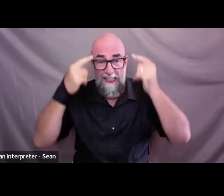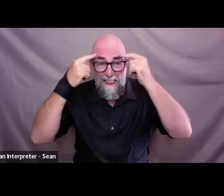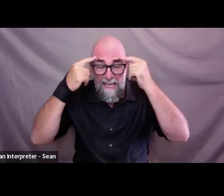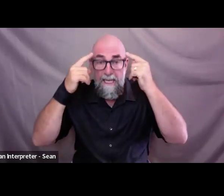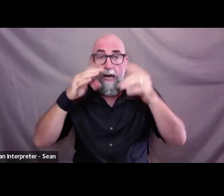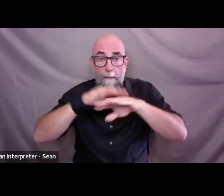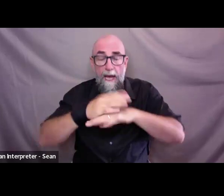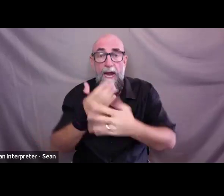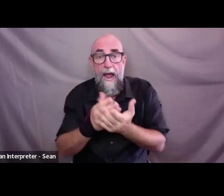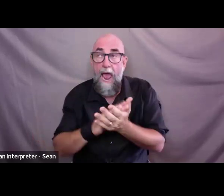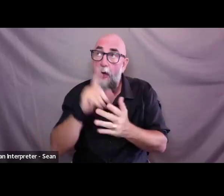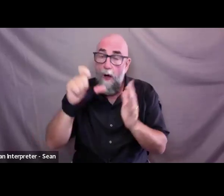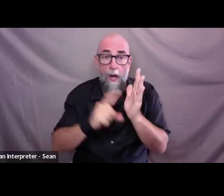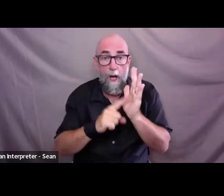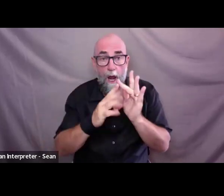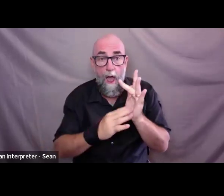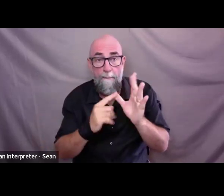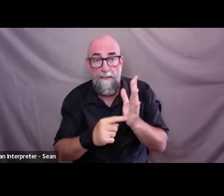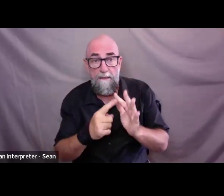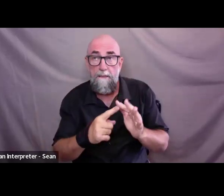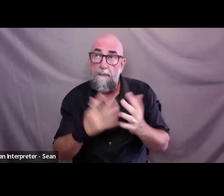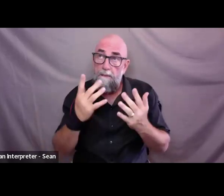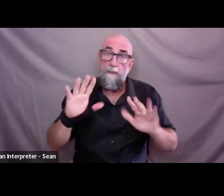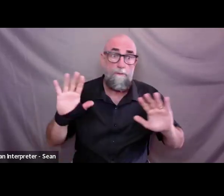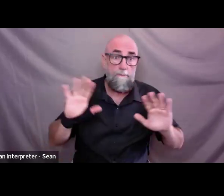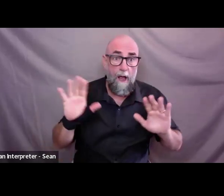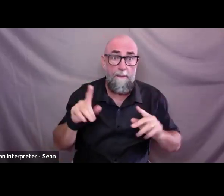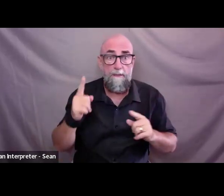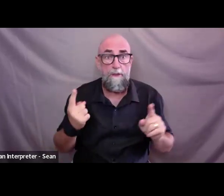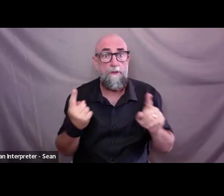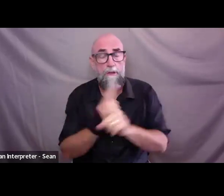climate change and how we are thinking about our resources when we are dreaming. .